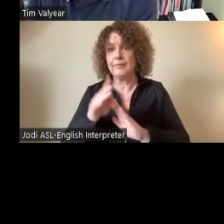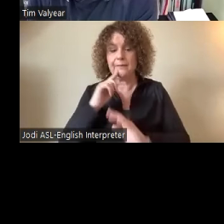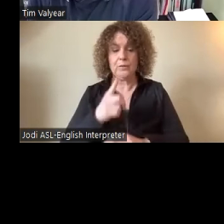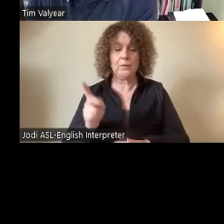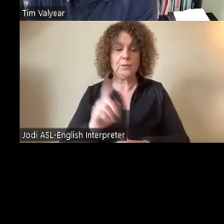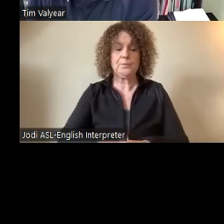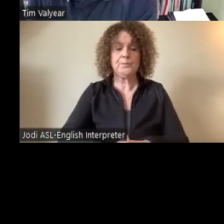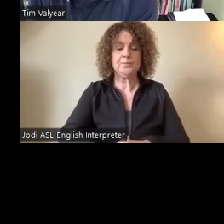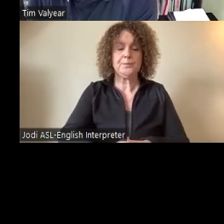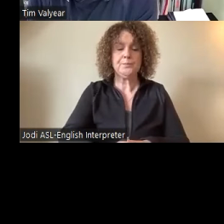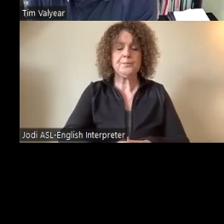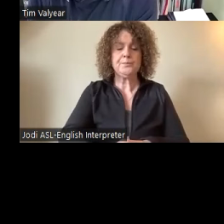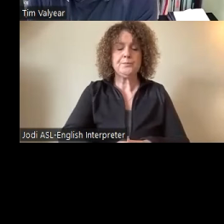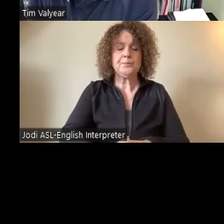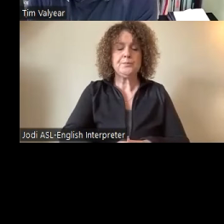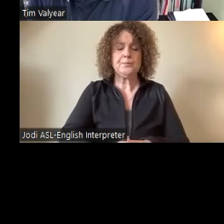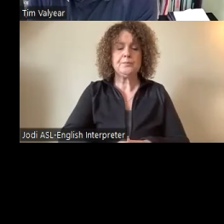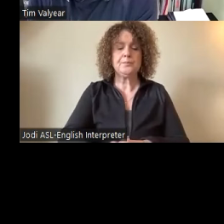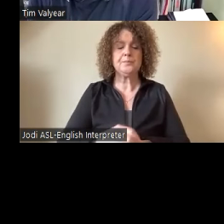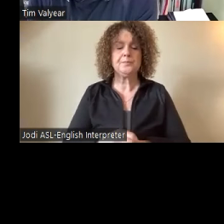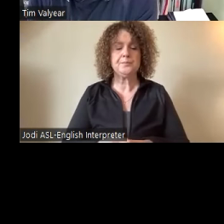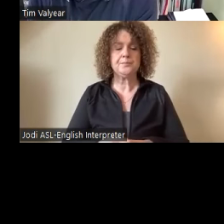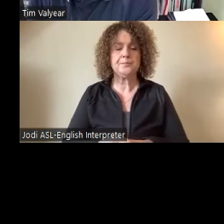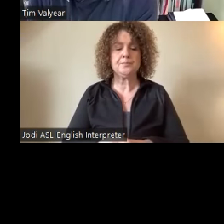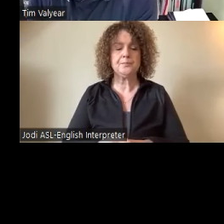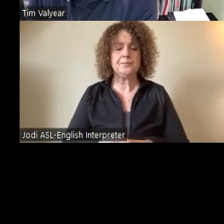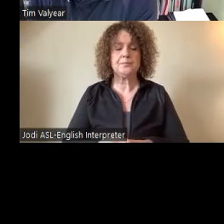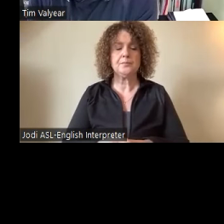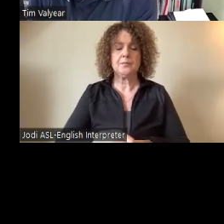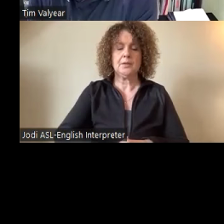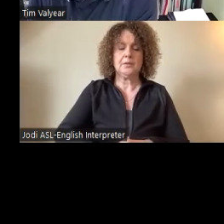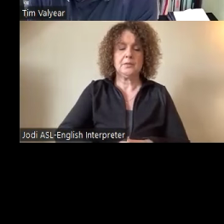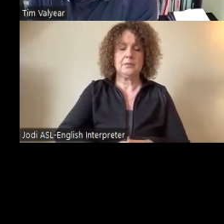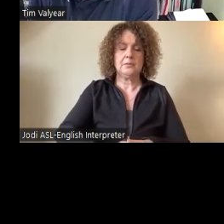have put together with additional PPE suppliers that